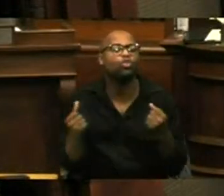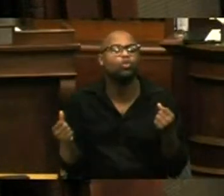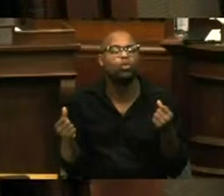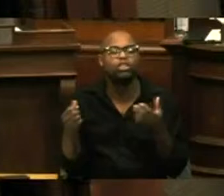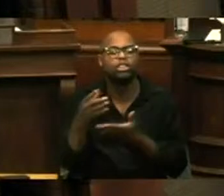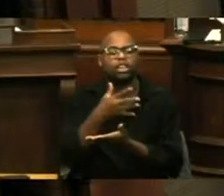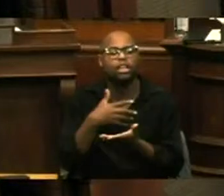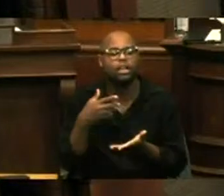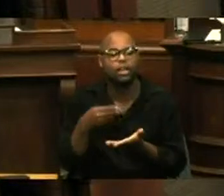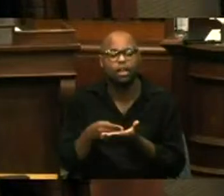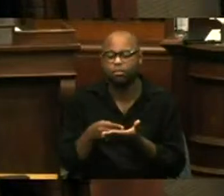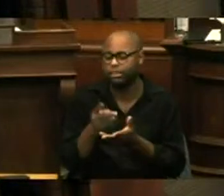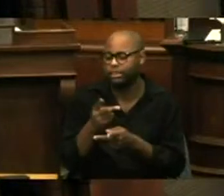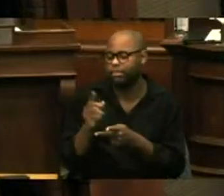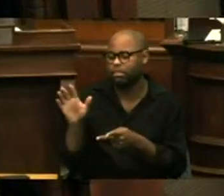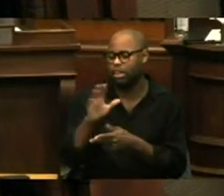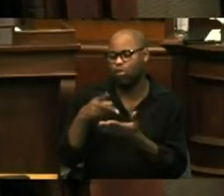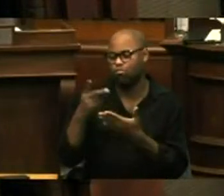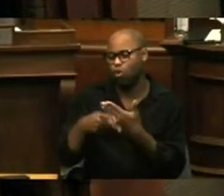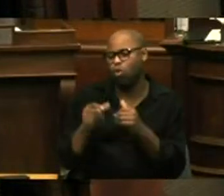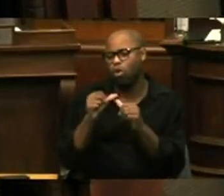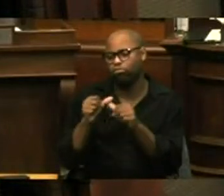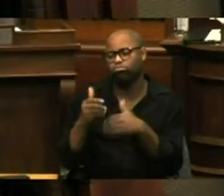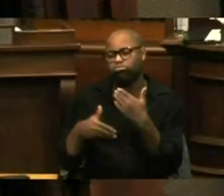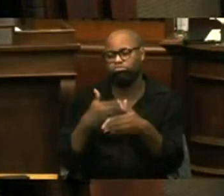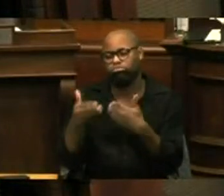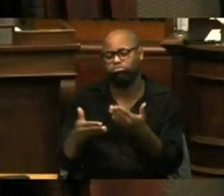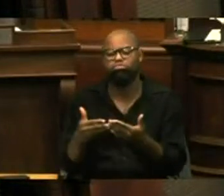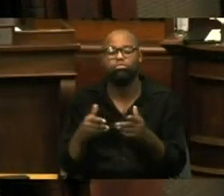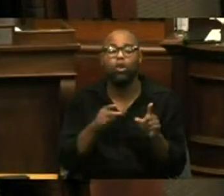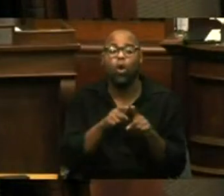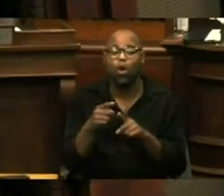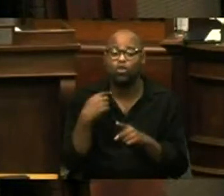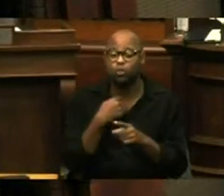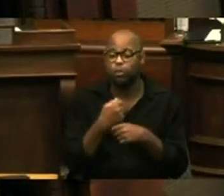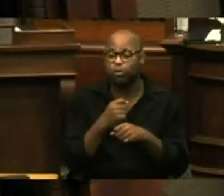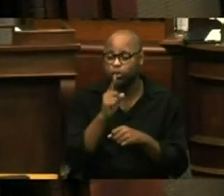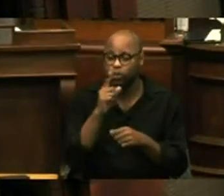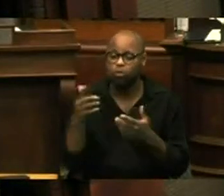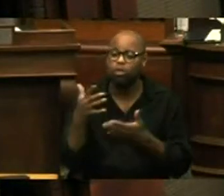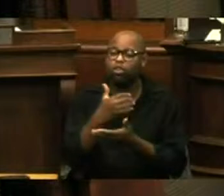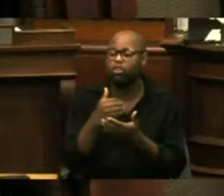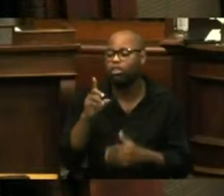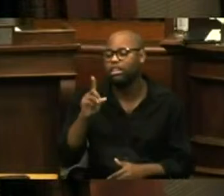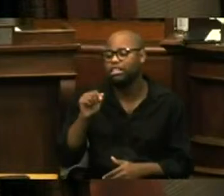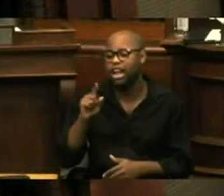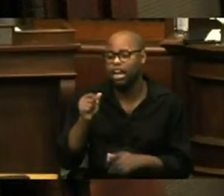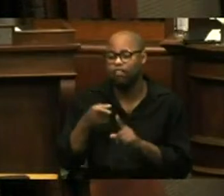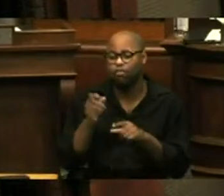help them find other sources of income to keep their program